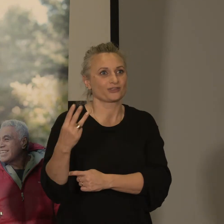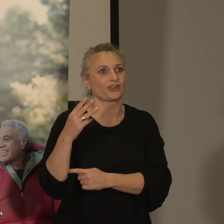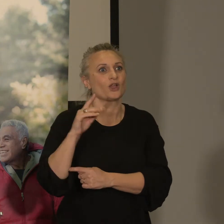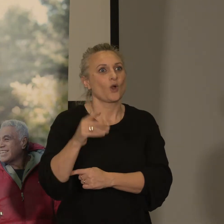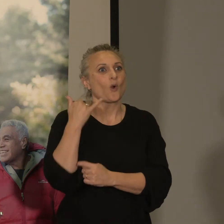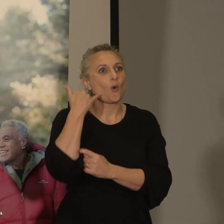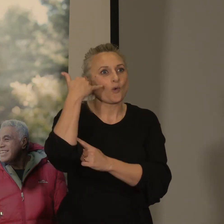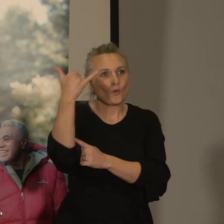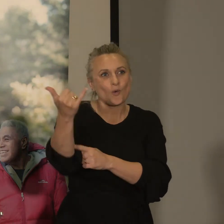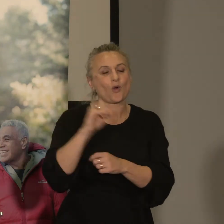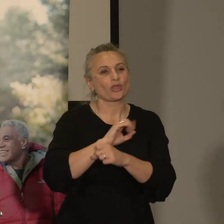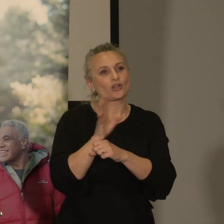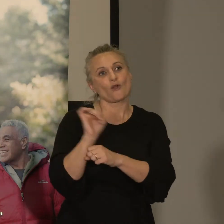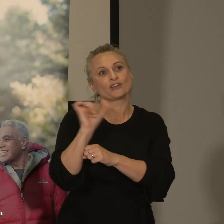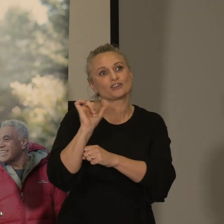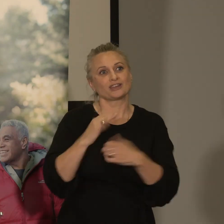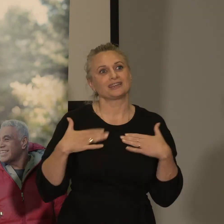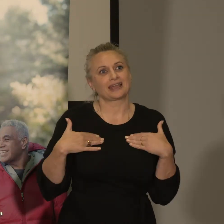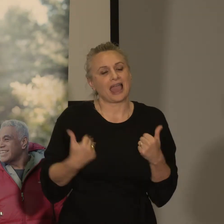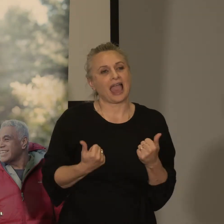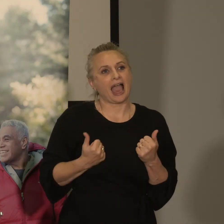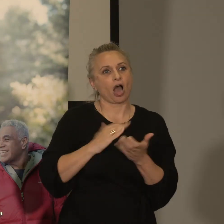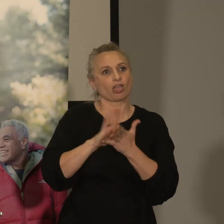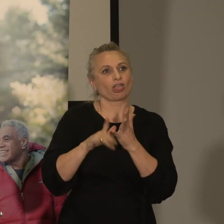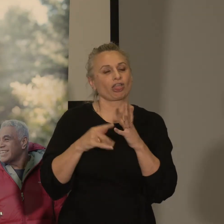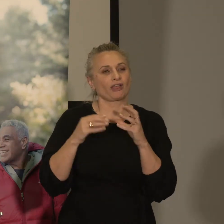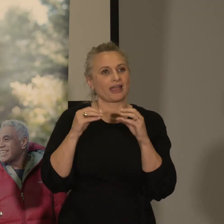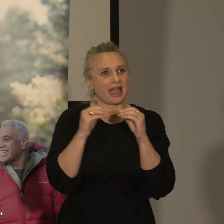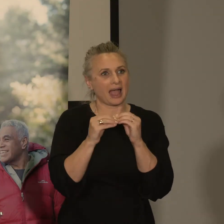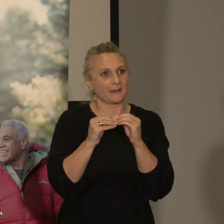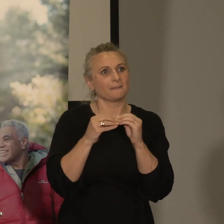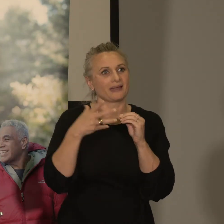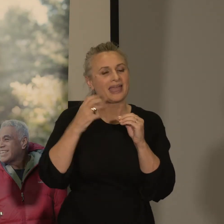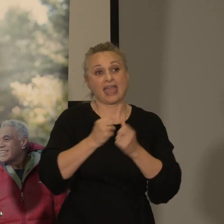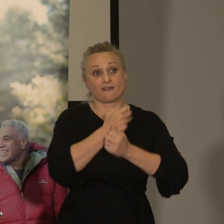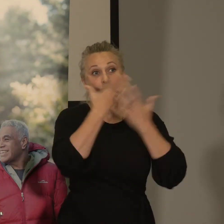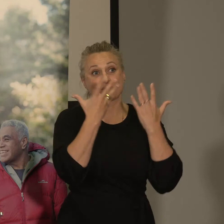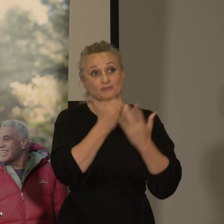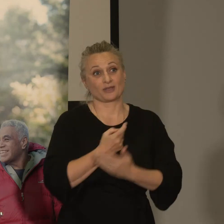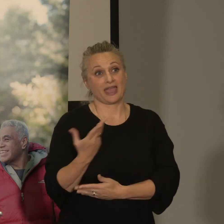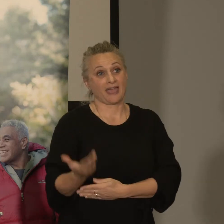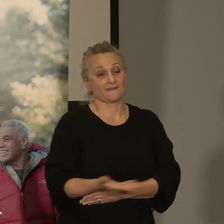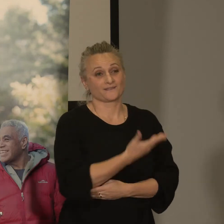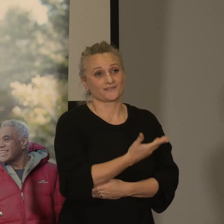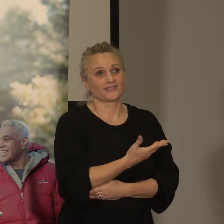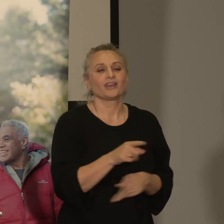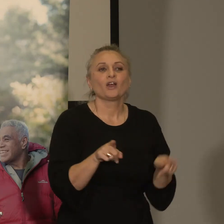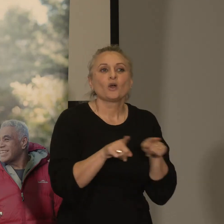or visit the dedicated COVID-19 health hub.